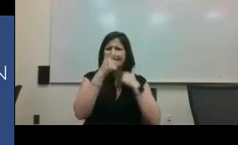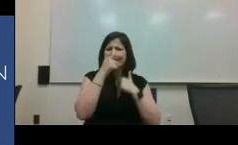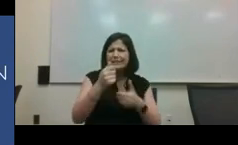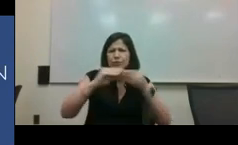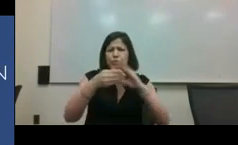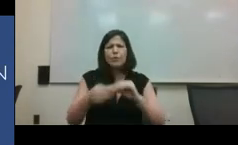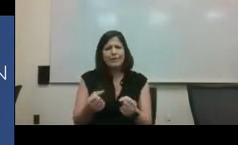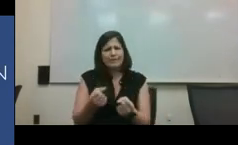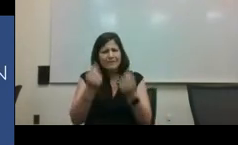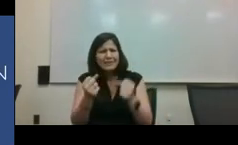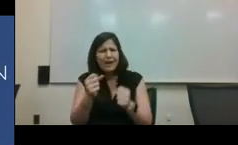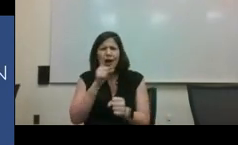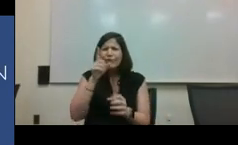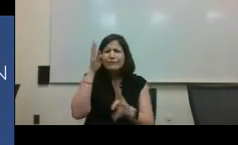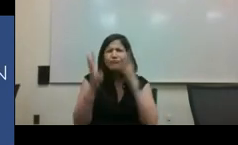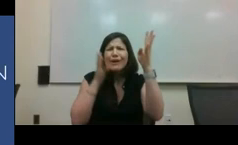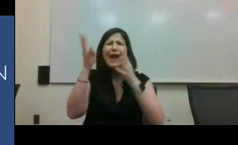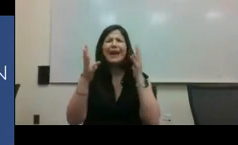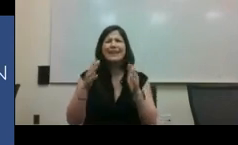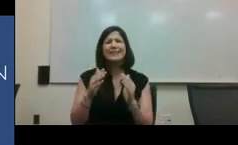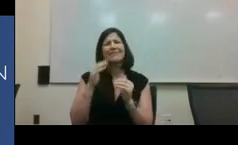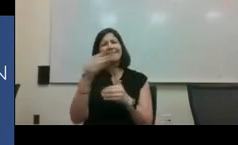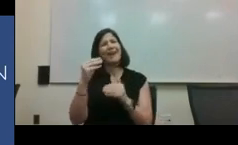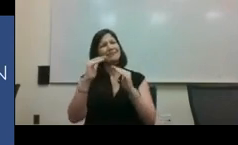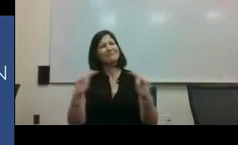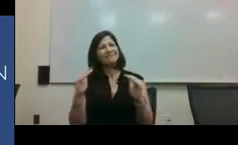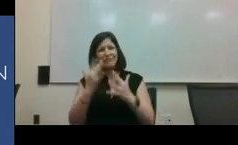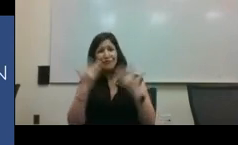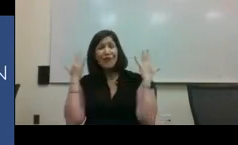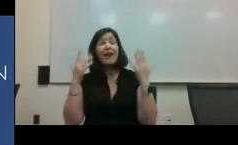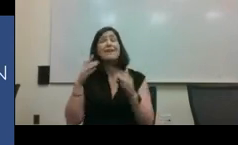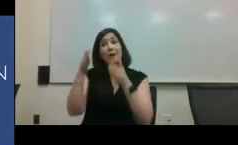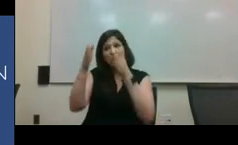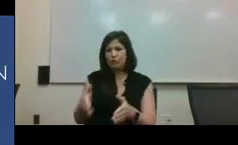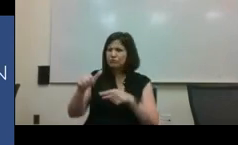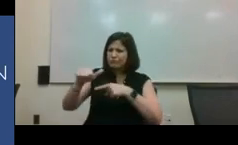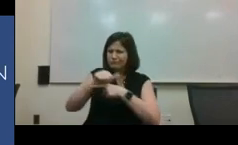It was signed really creatively and child friendly. We have a person practice that many times